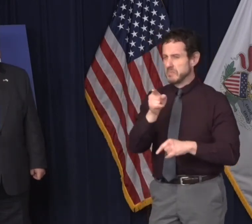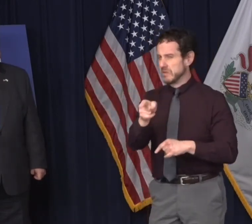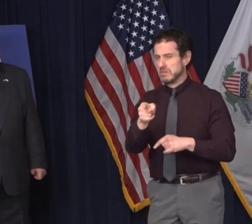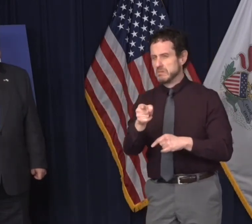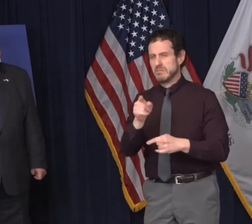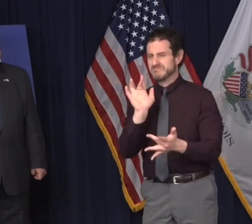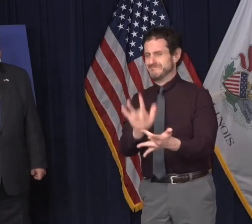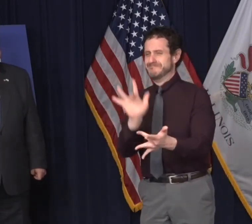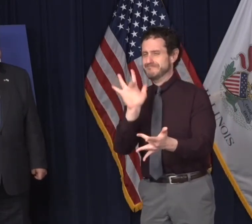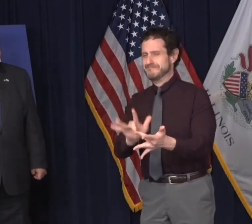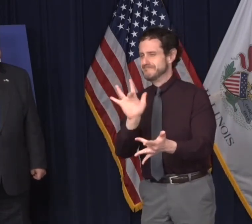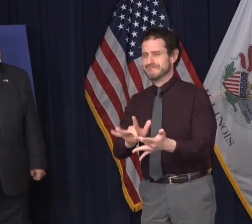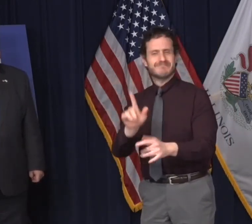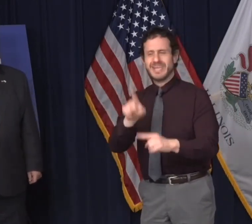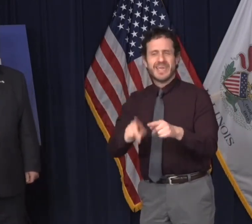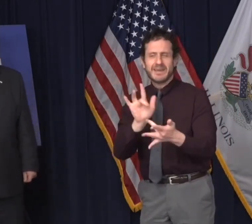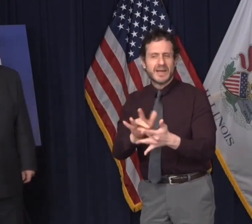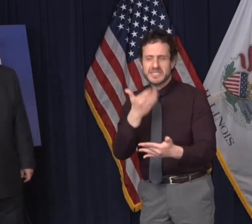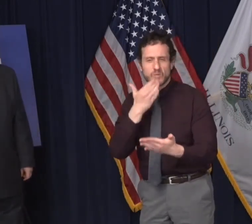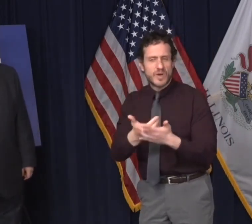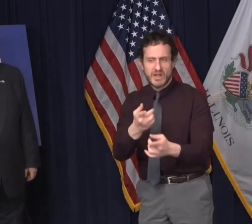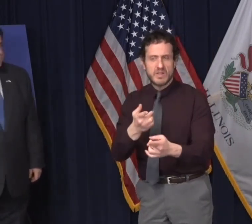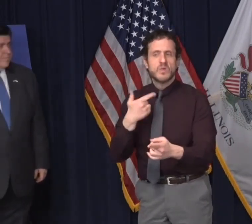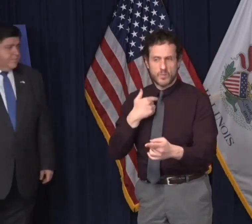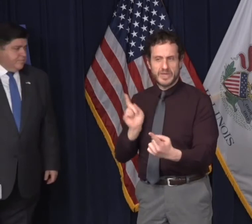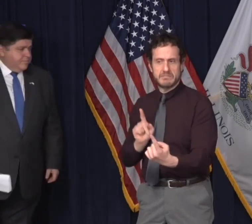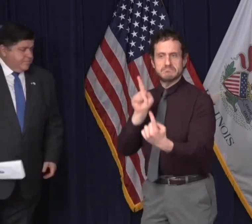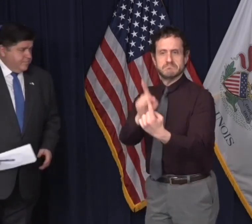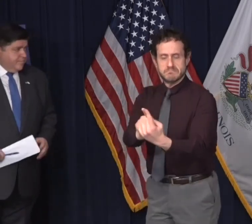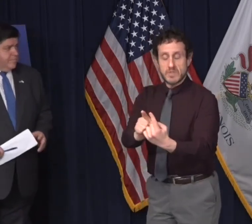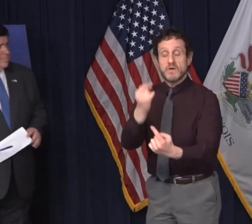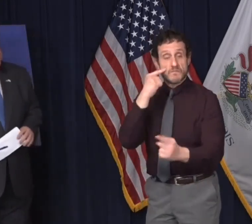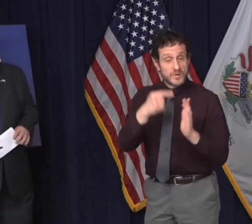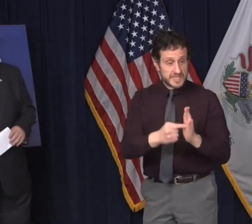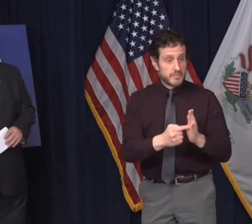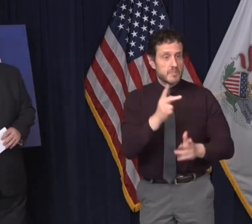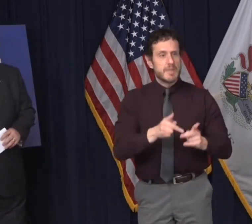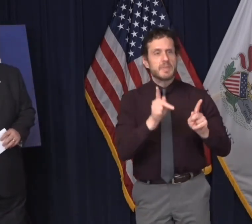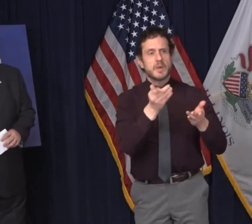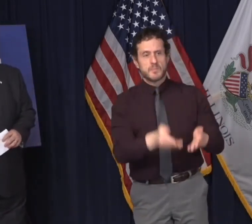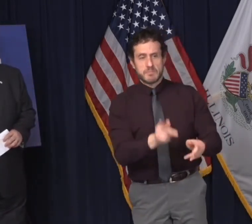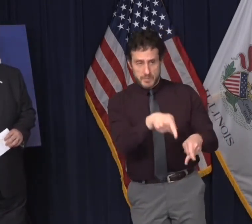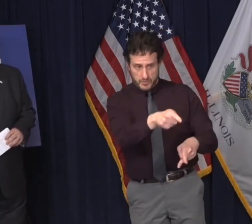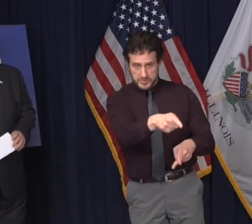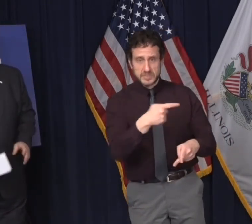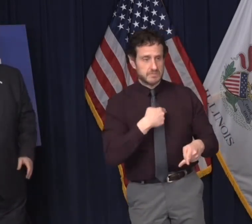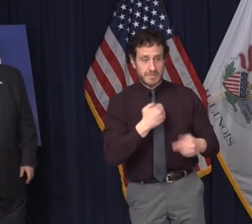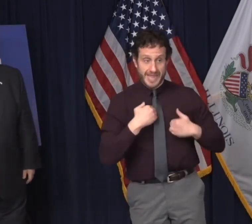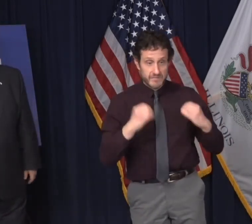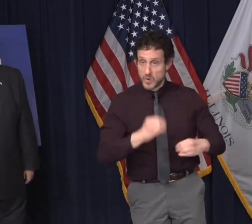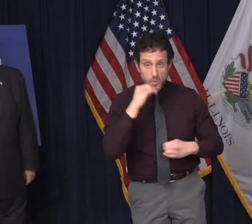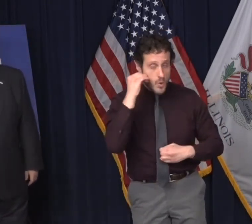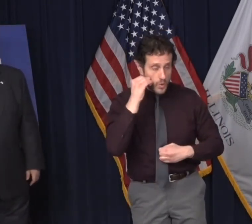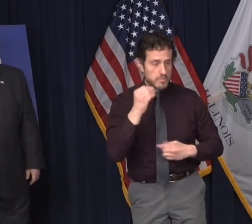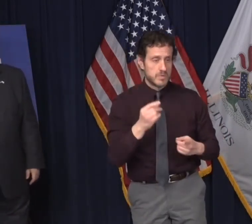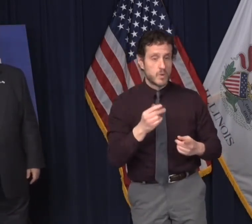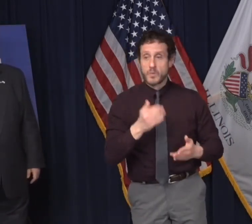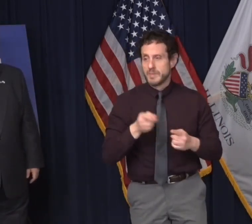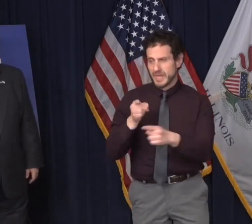EFFICIENCIES AND ONLY THE MOST HARD-TO-REACH INDIVIDUALS WILL ACTUALLY REQUIRE A VISIT. IMAGINE A HOMELESS INDIVIDUAL, SOME WITH NO CONNECTIVITY OR A